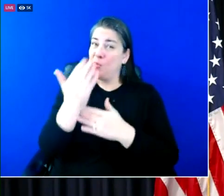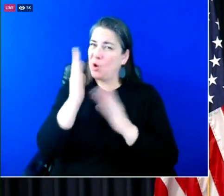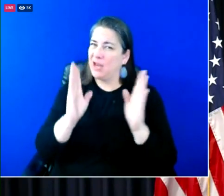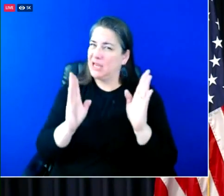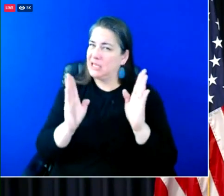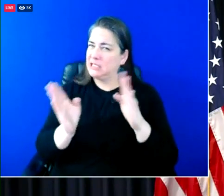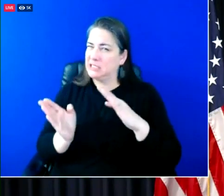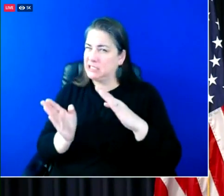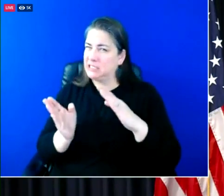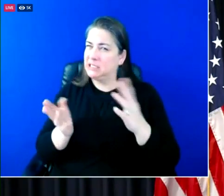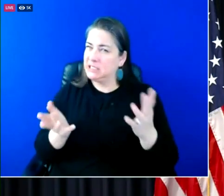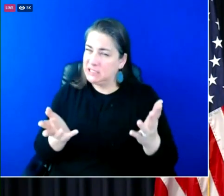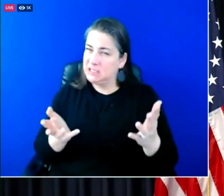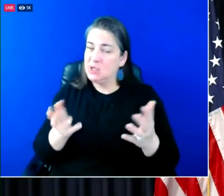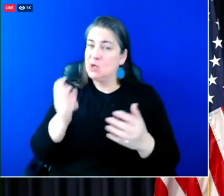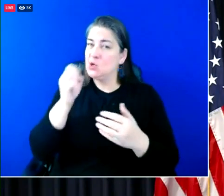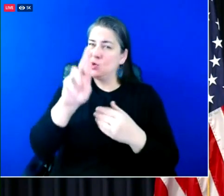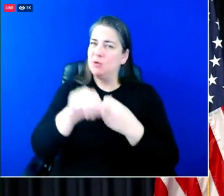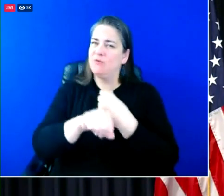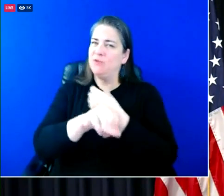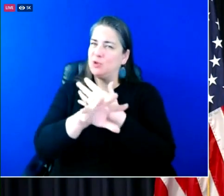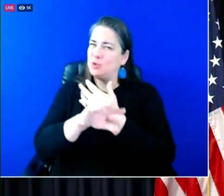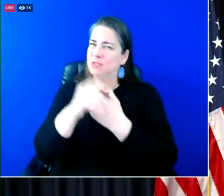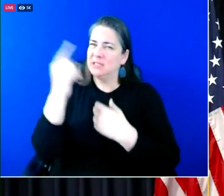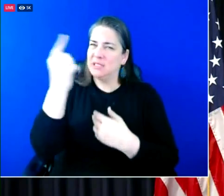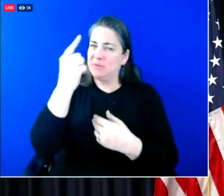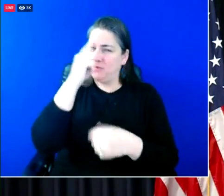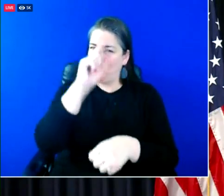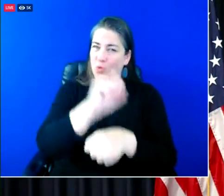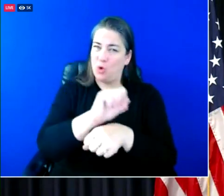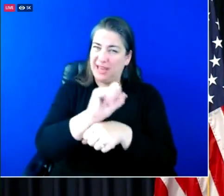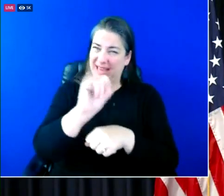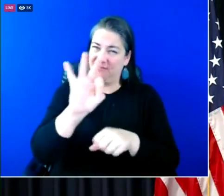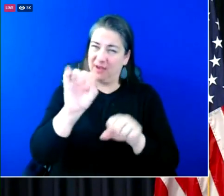a virtual option for them toe work if they can. We have worked too hard to